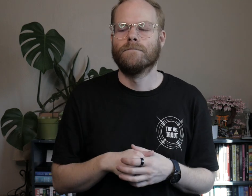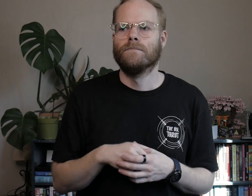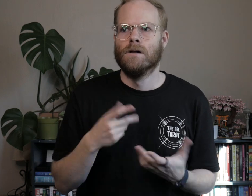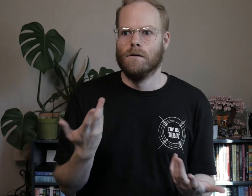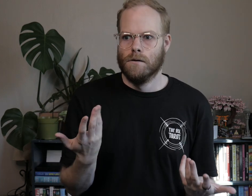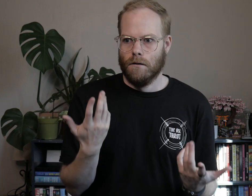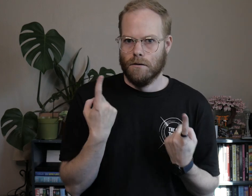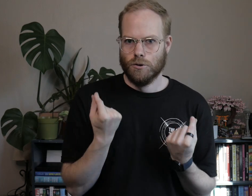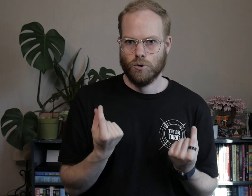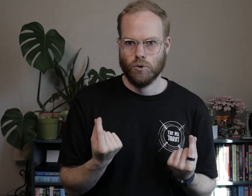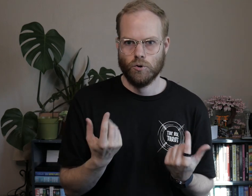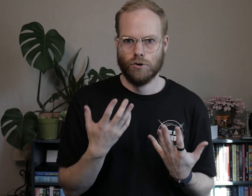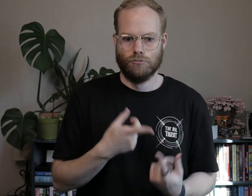She’s left with wondering what to do,